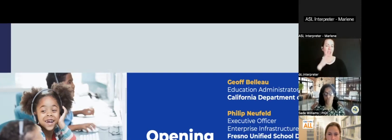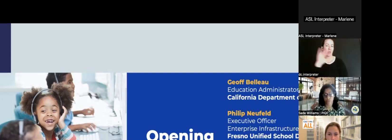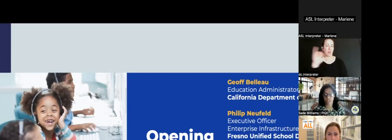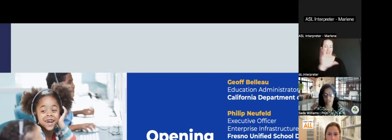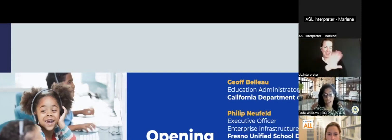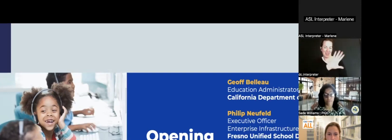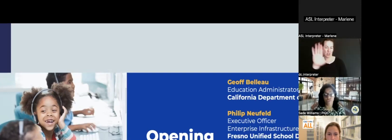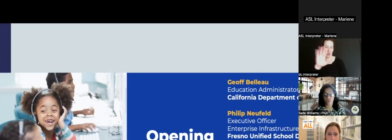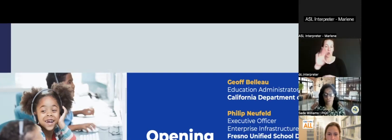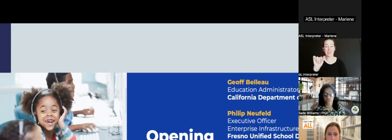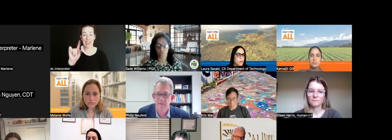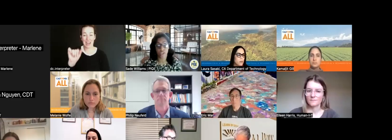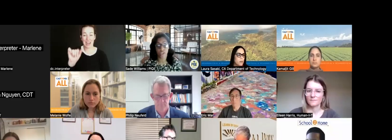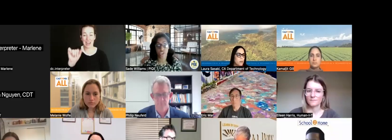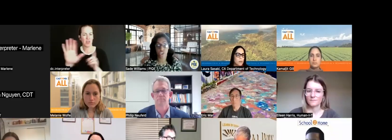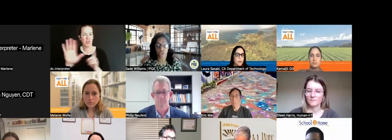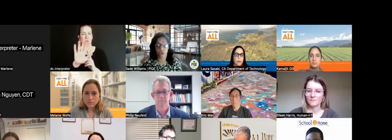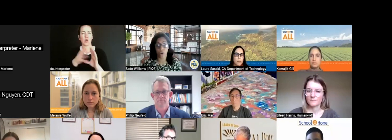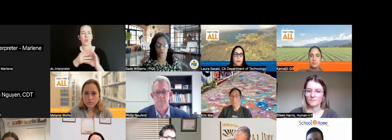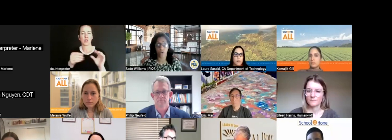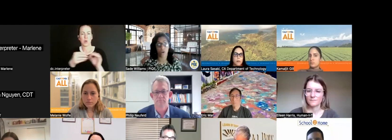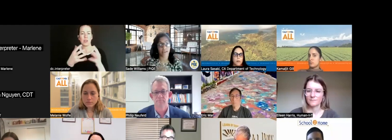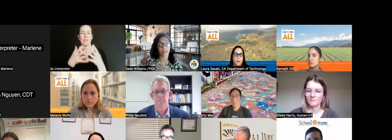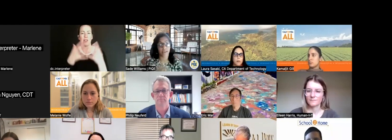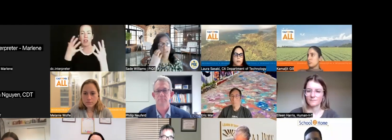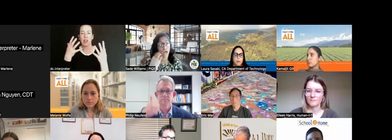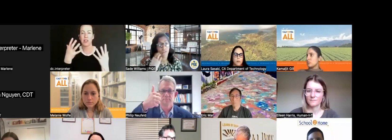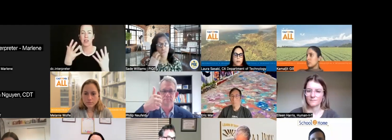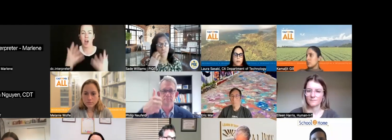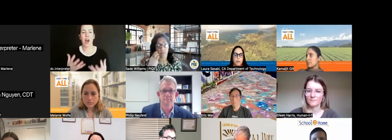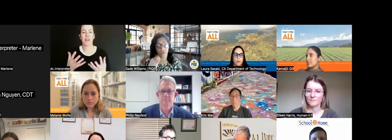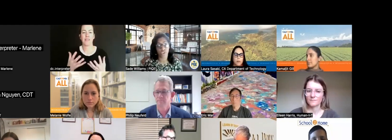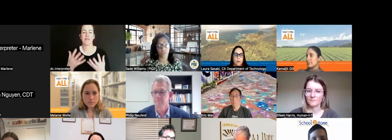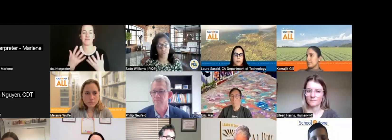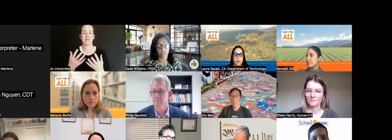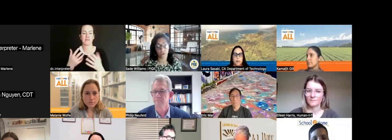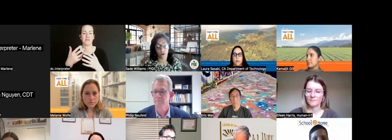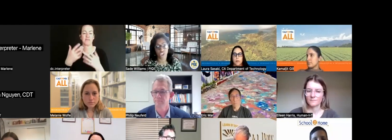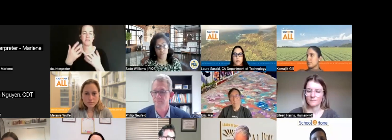stories have so much weight to go alongside of those numbers to really hear the hardships of